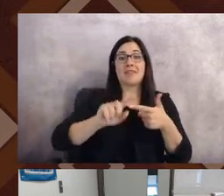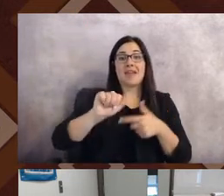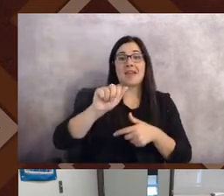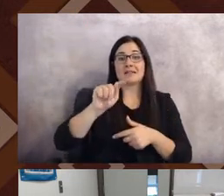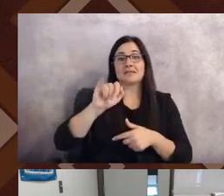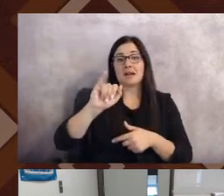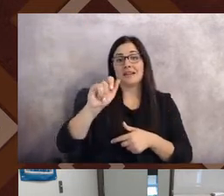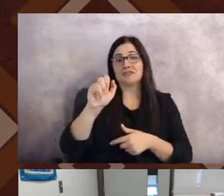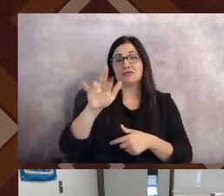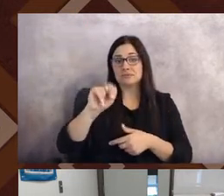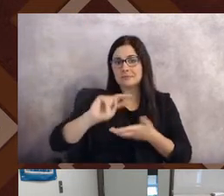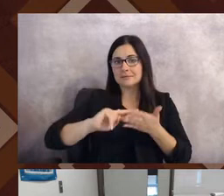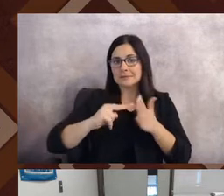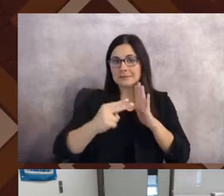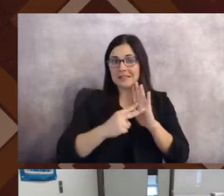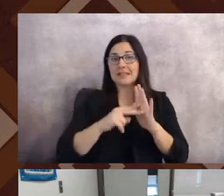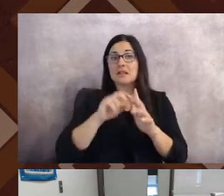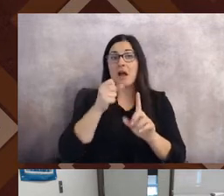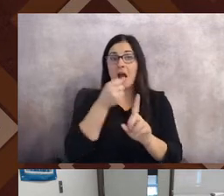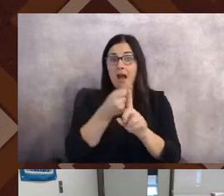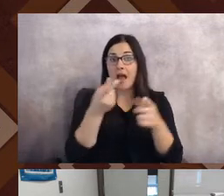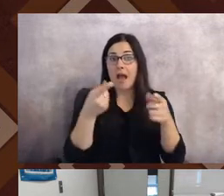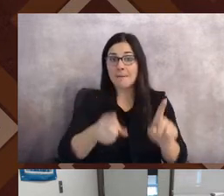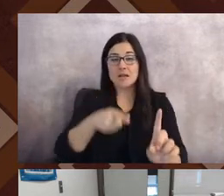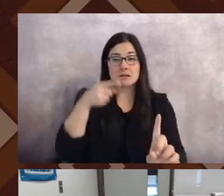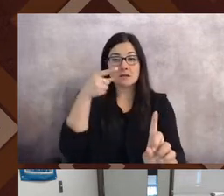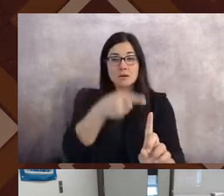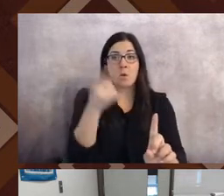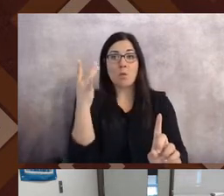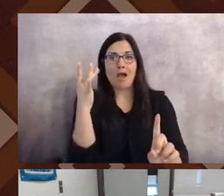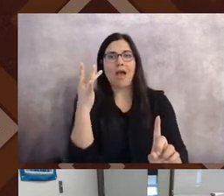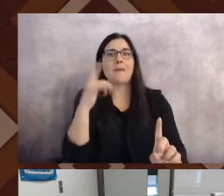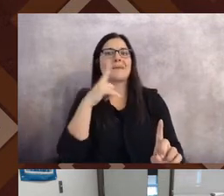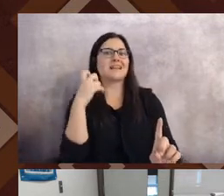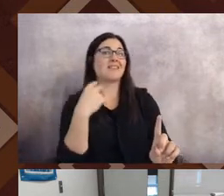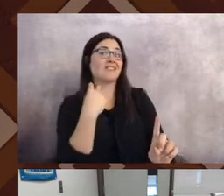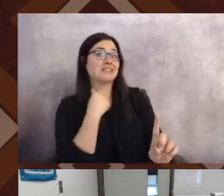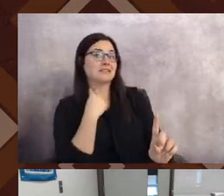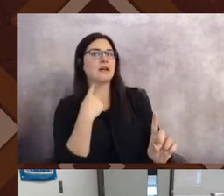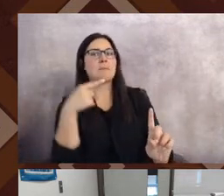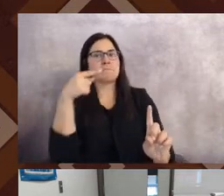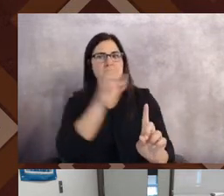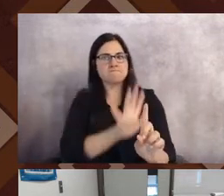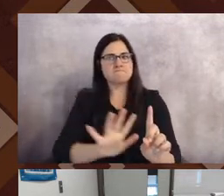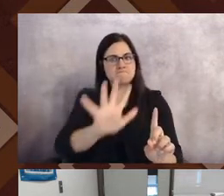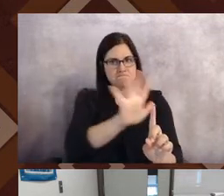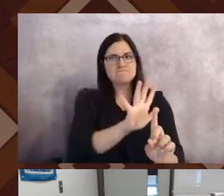because of the perception of being Asian. Asians